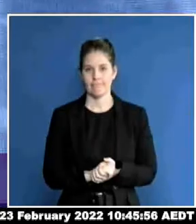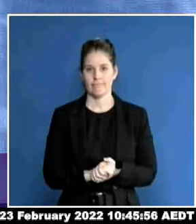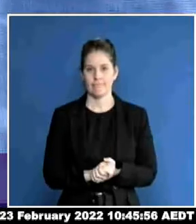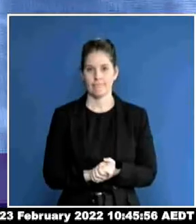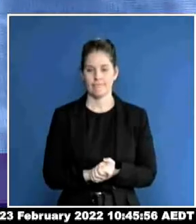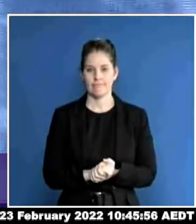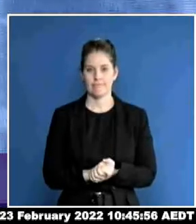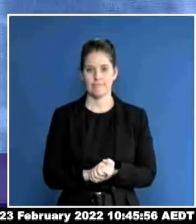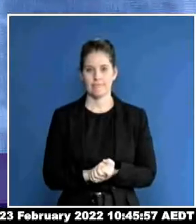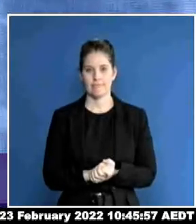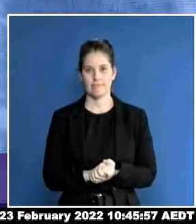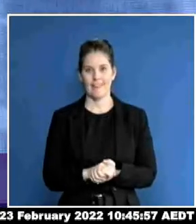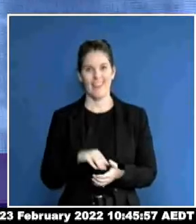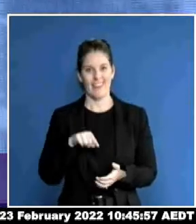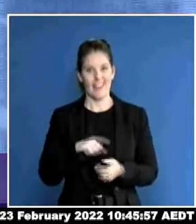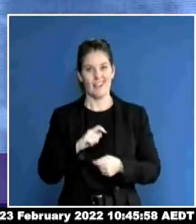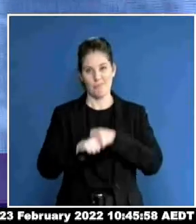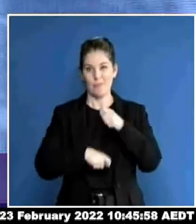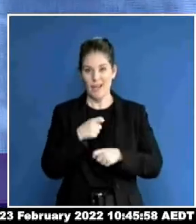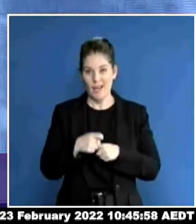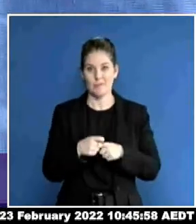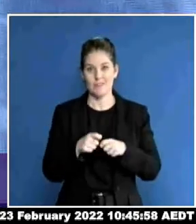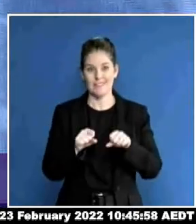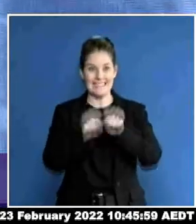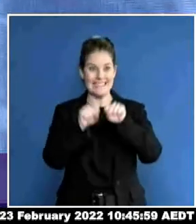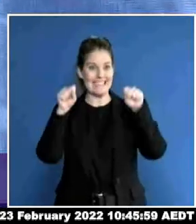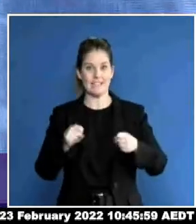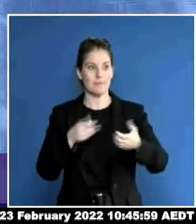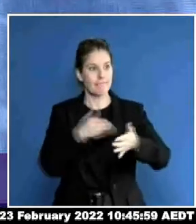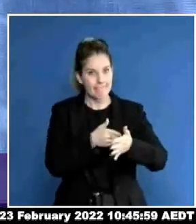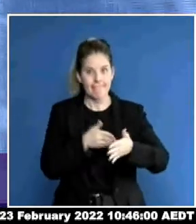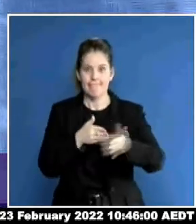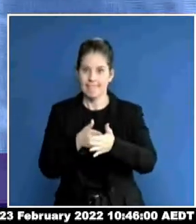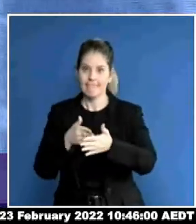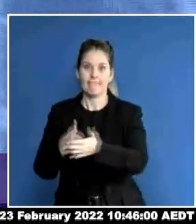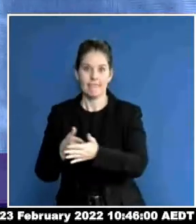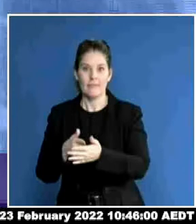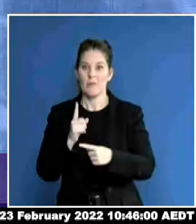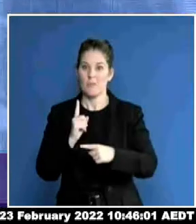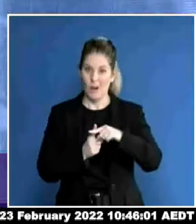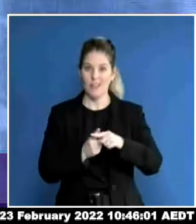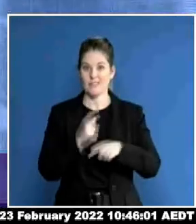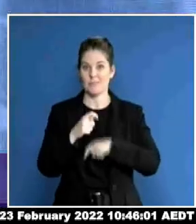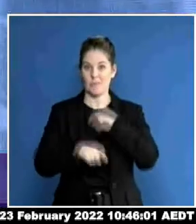participants being placed in inappropriate jobs which do not align to their needs,